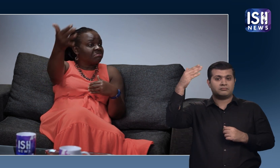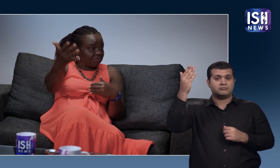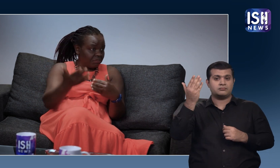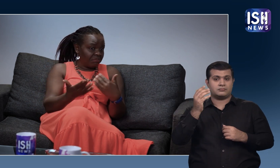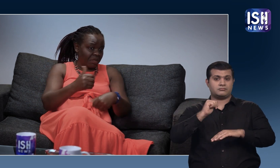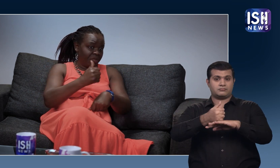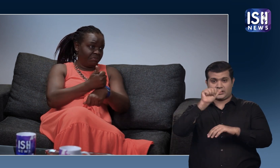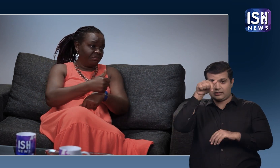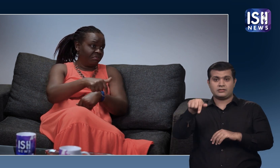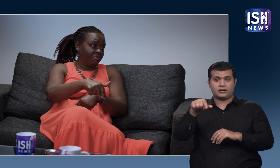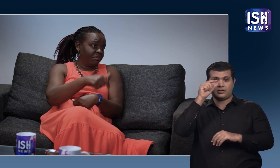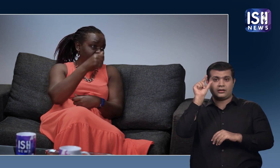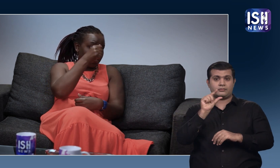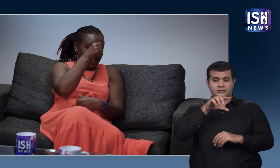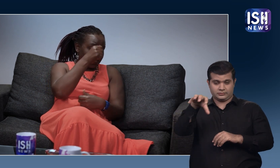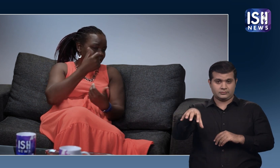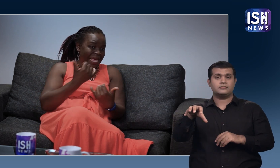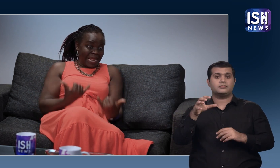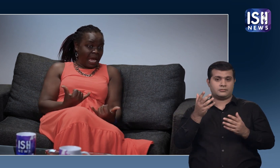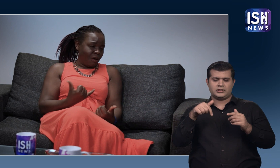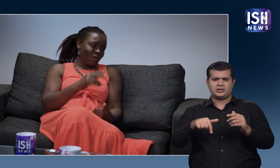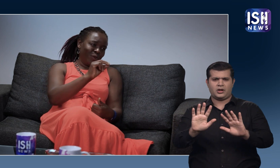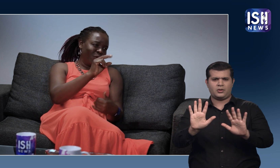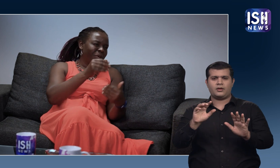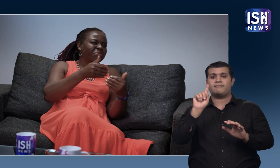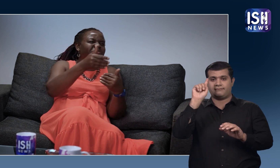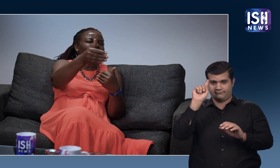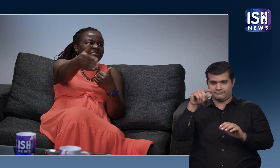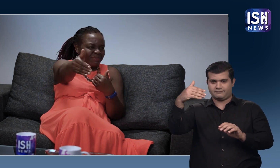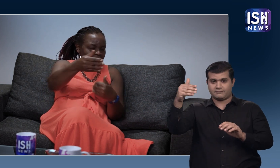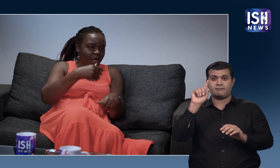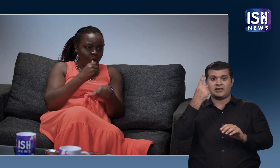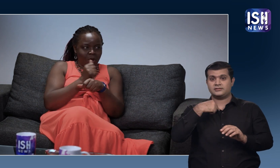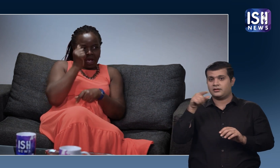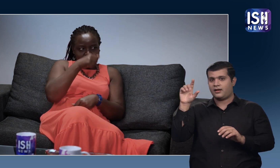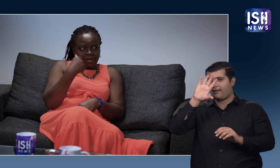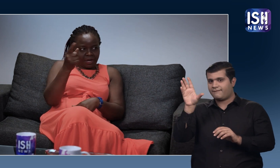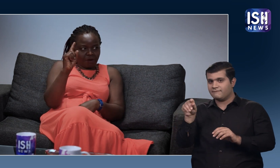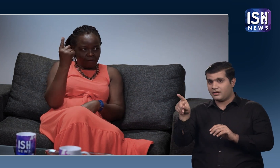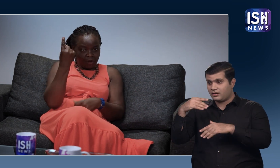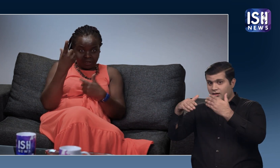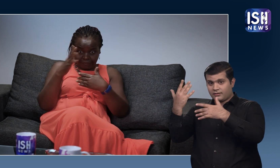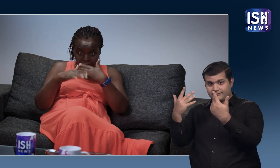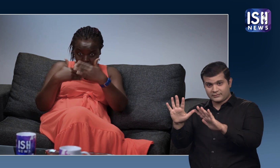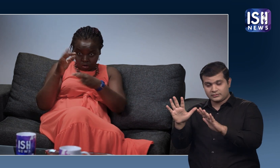In future, it is possible that Gallaudet will be established in India. Not now, but probably in distant future. I'm working on establishing Gallaudet in Africa first.